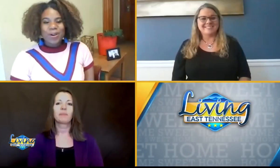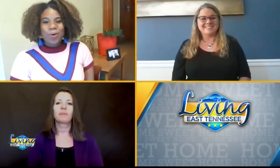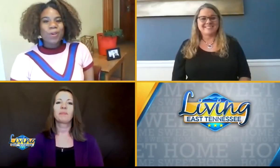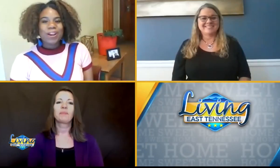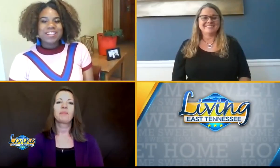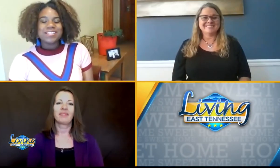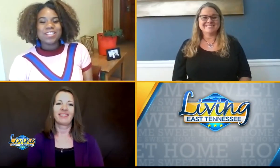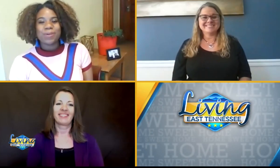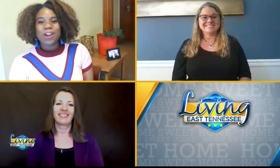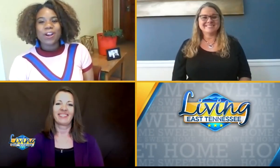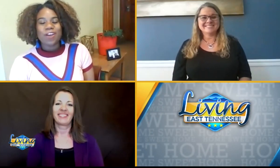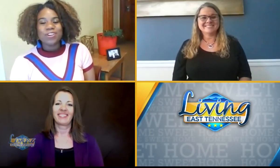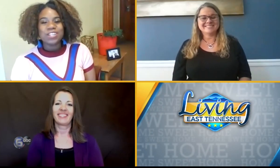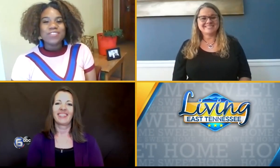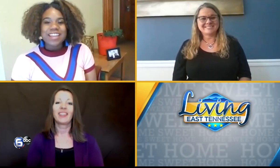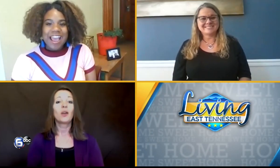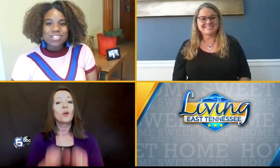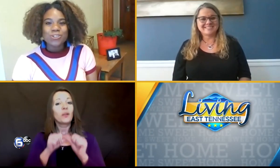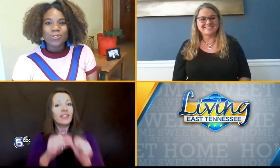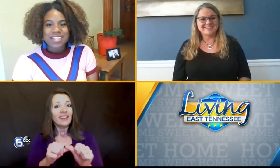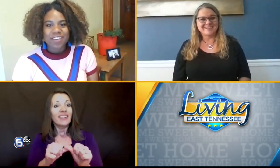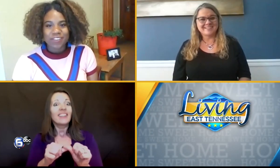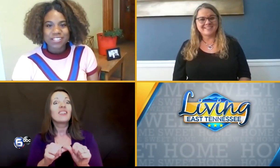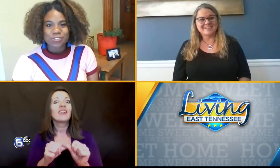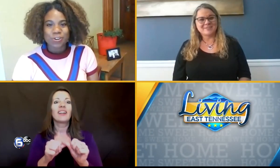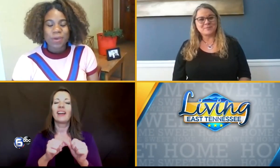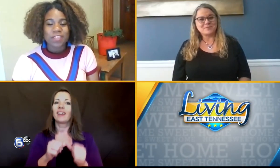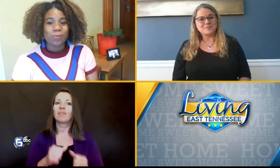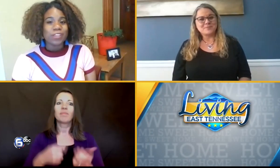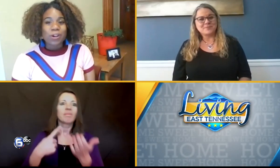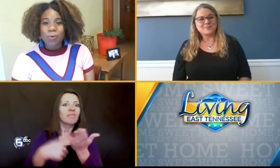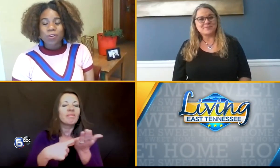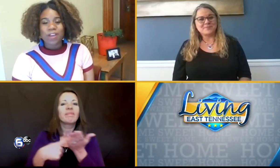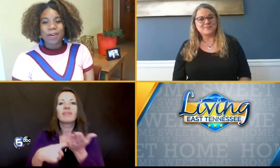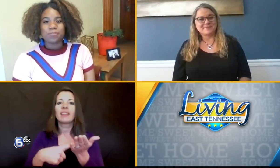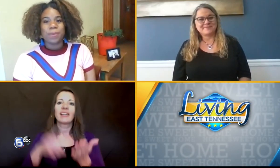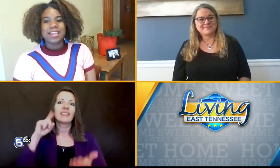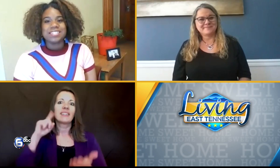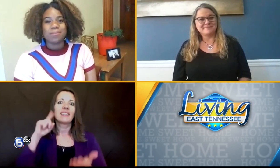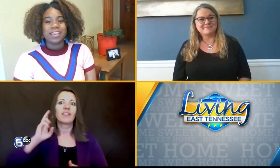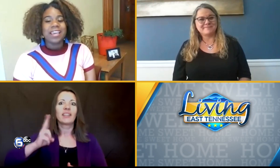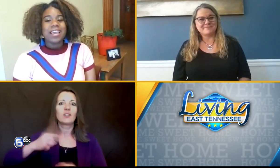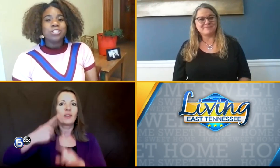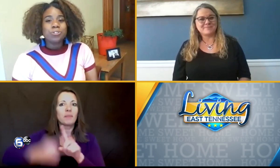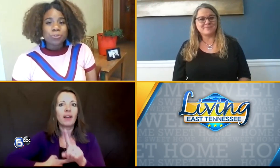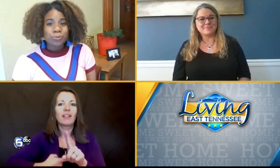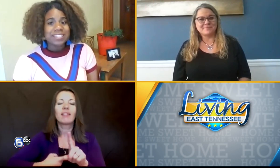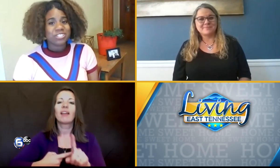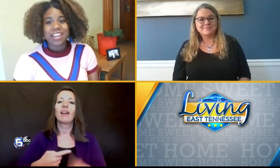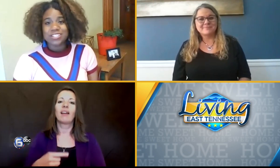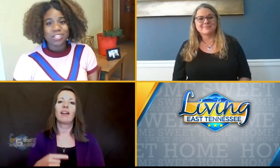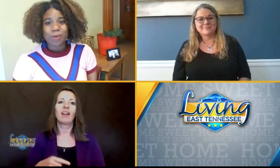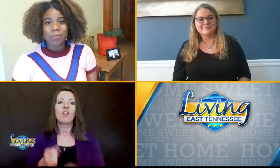HELLO, WELCOME BACK TO LIVING EAST TENNESSEE, I'M ERIN BARNETT. OUR CHELSEA HAYNES HAS BEEN EXPLORING DEATH HISTORY MONTH AND THE TREATMENT AT HOME .